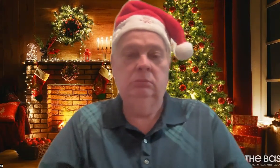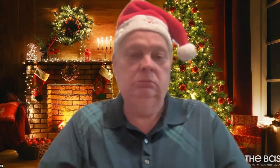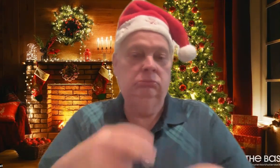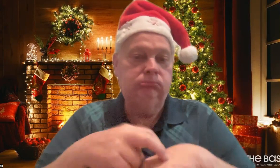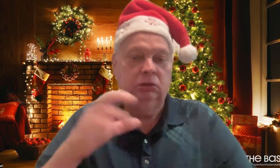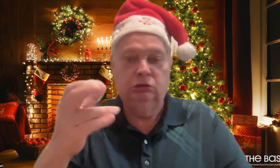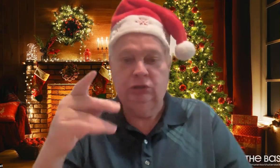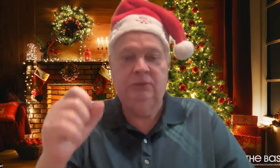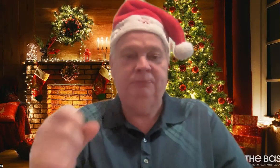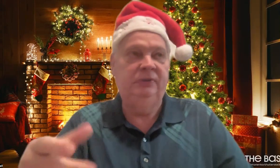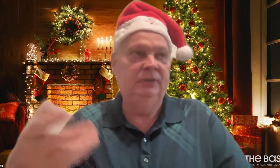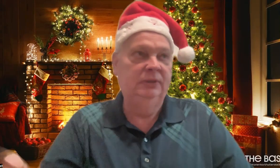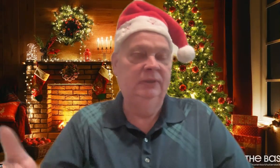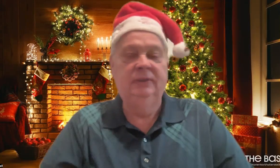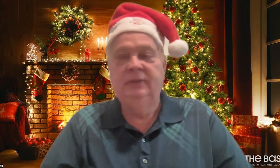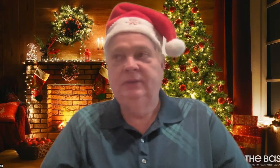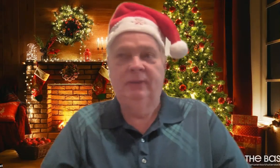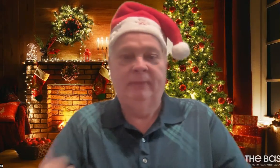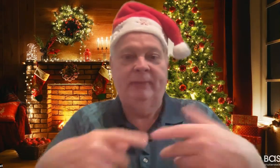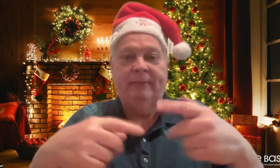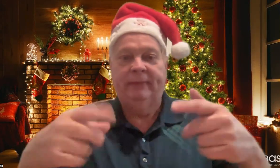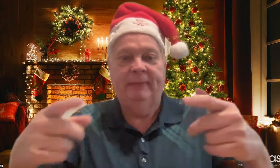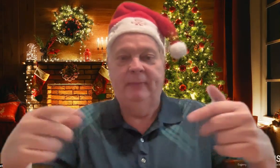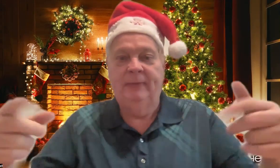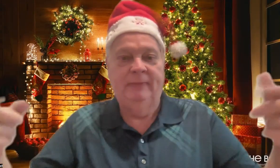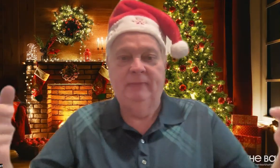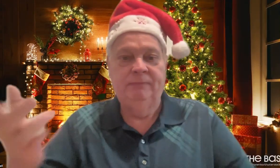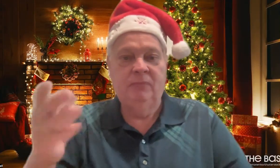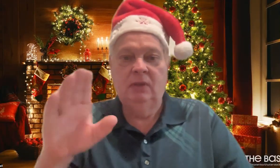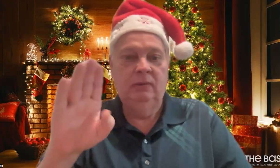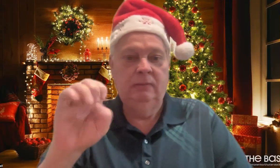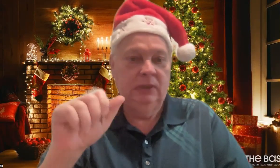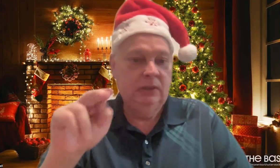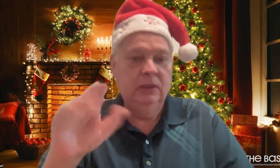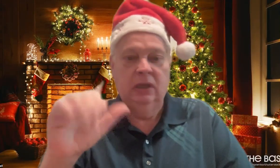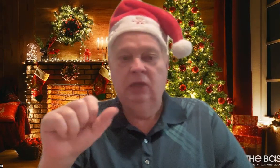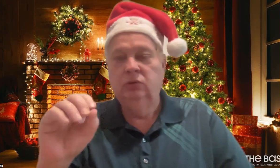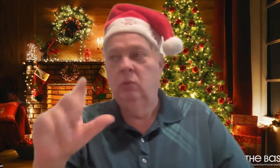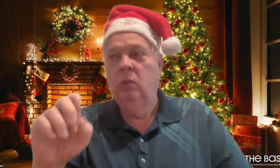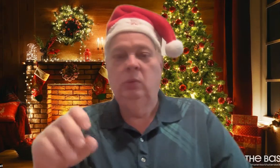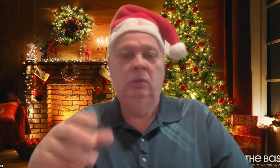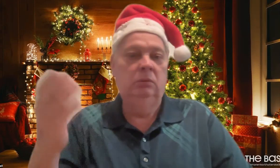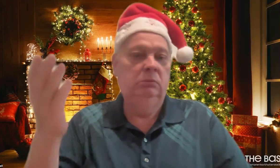Potato chips. It could be pasta or bean casserole.